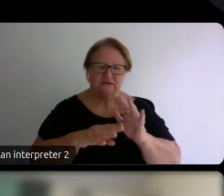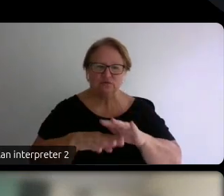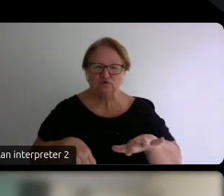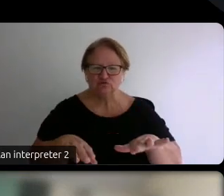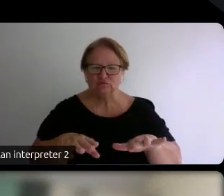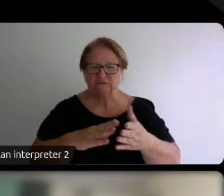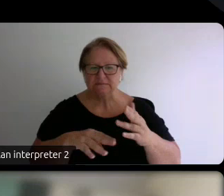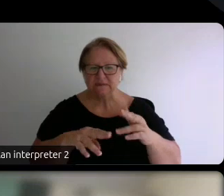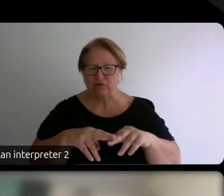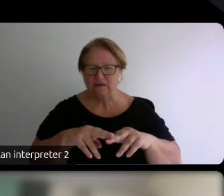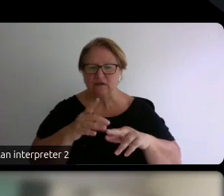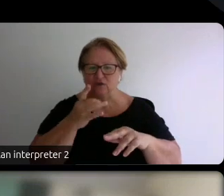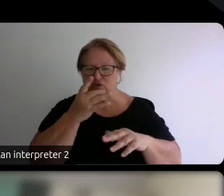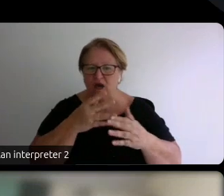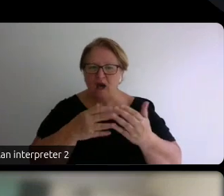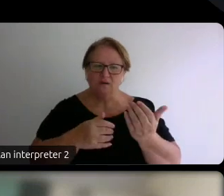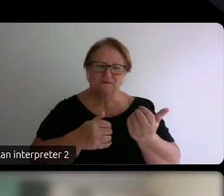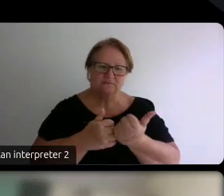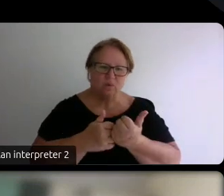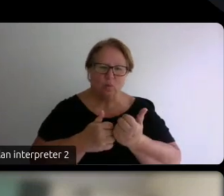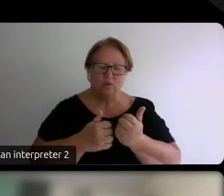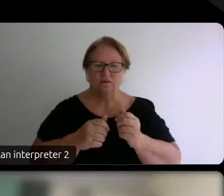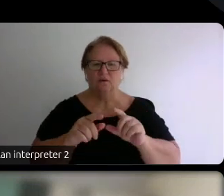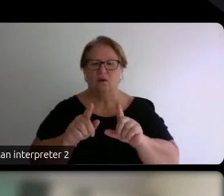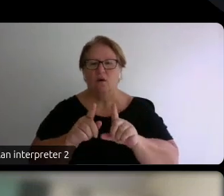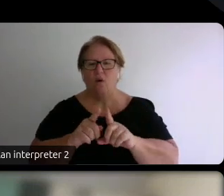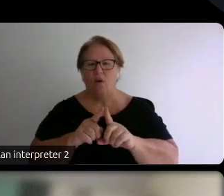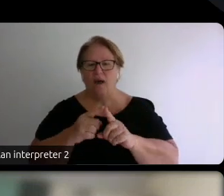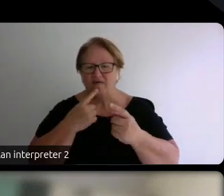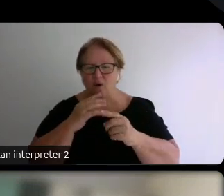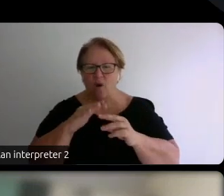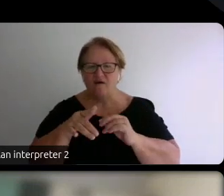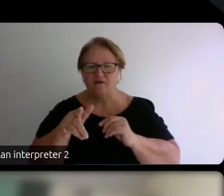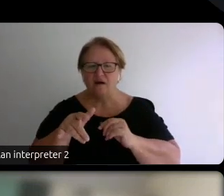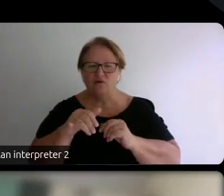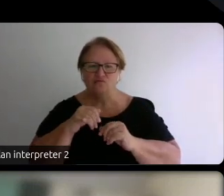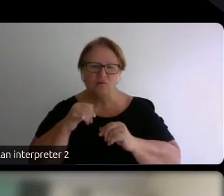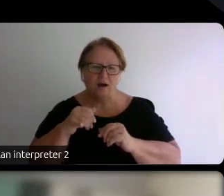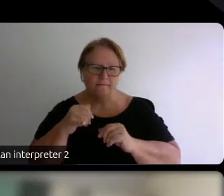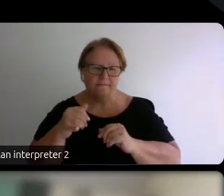child support and maintenance. And there's also information about crime matters and